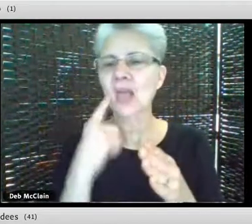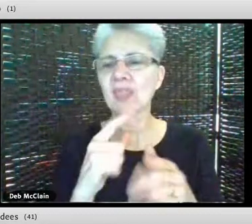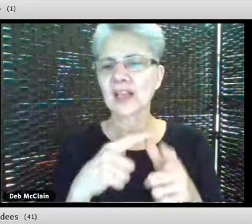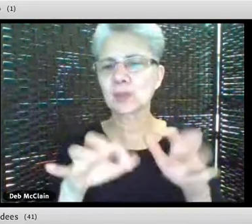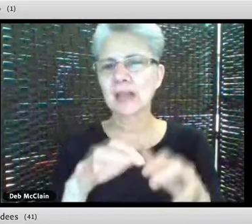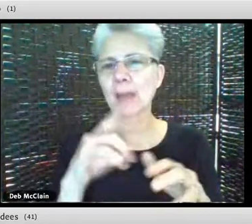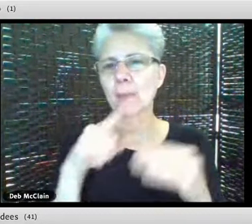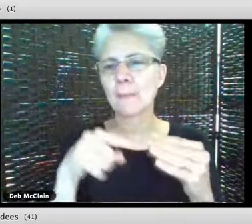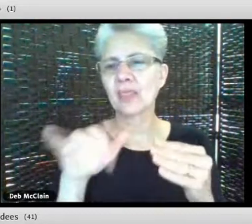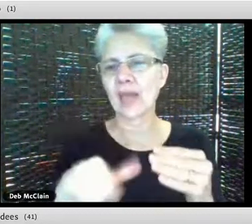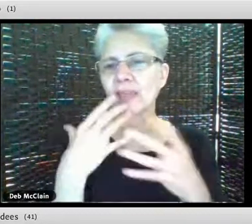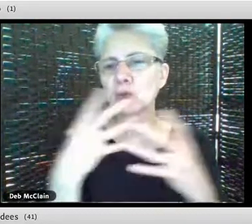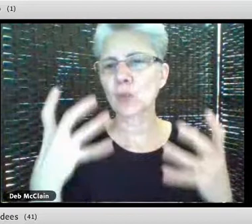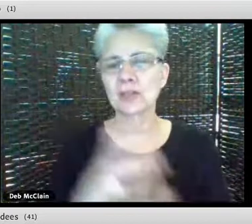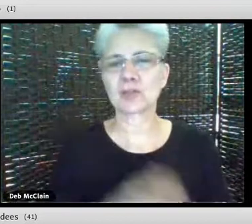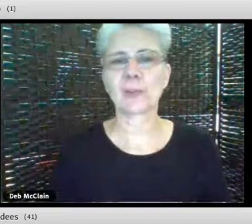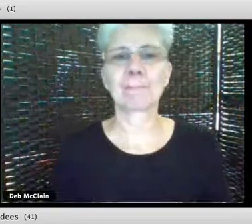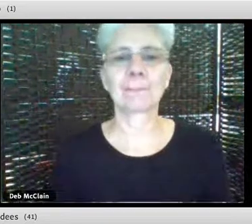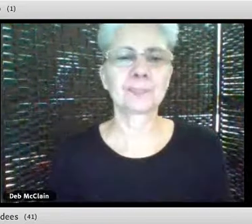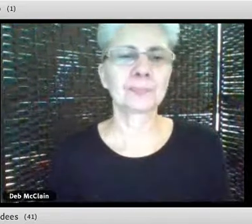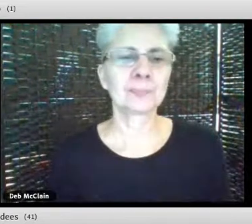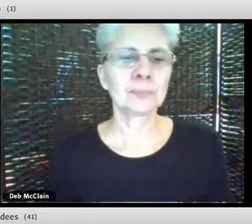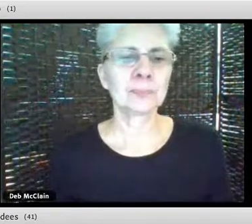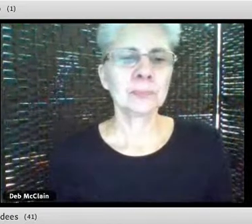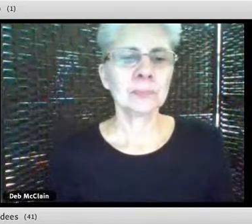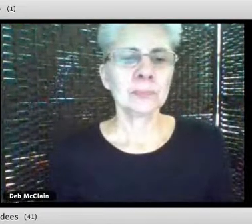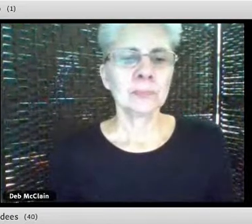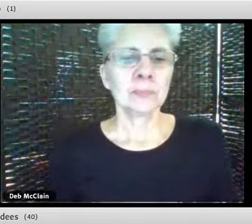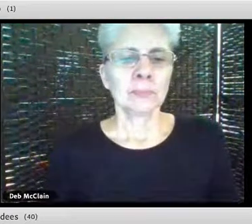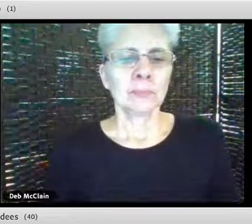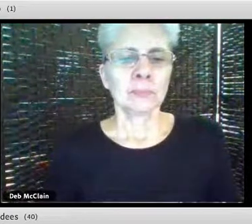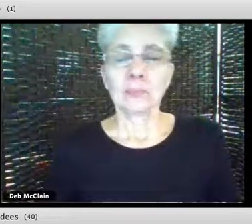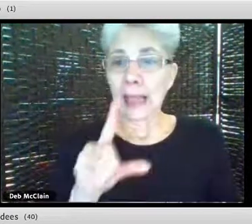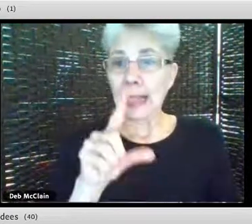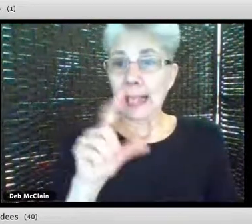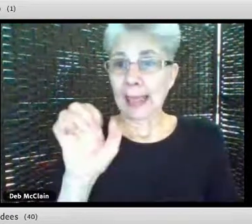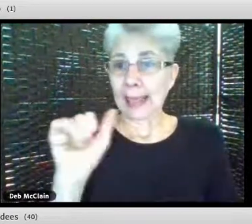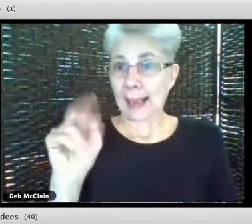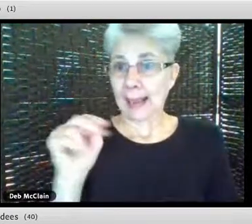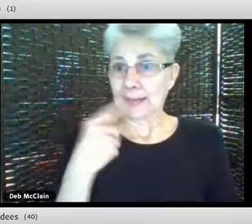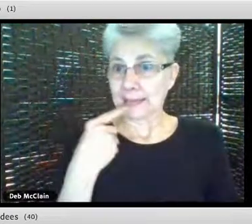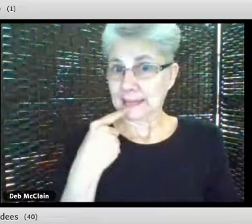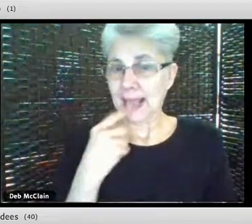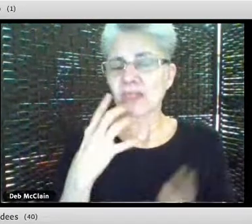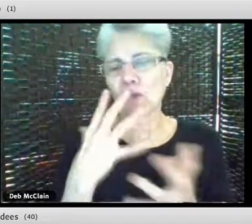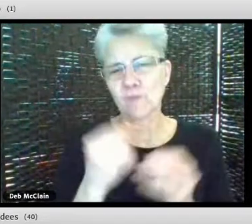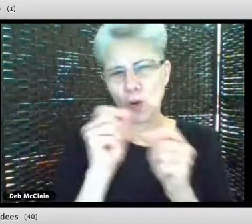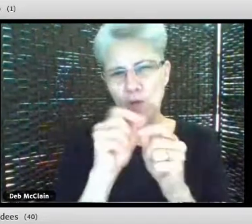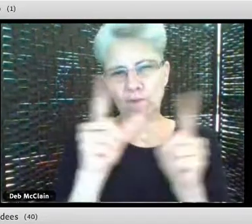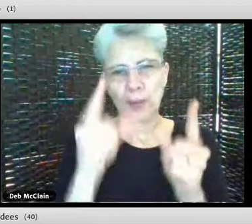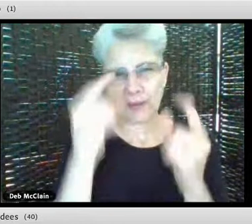If you did, we're going to go over more Google products next time, and LeAnn, I think she's going to pipe in and tell you about -- Beckwith: Thank you for such an informative webinar.